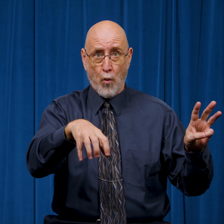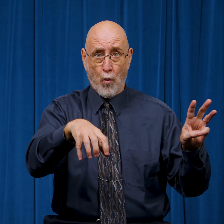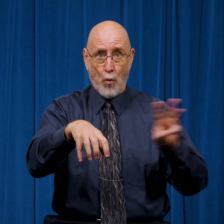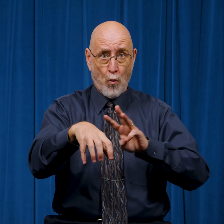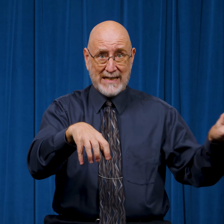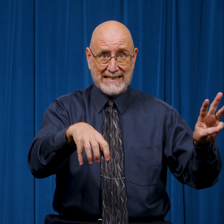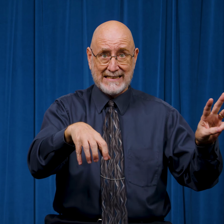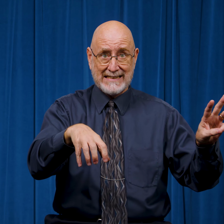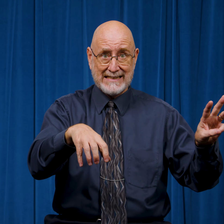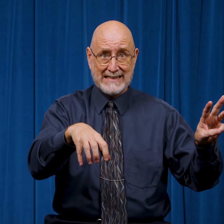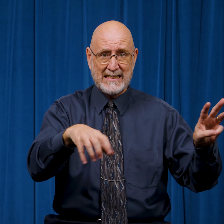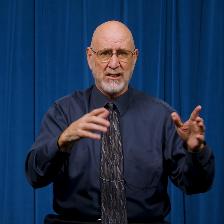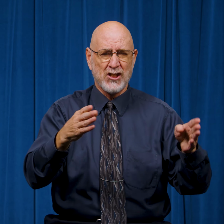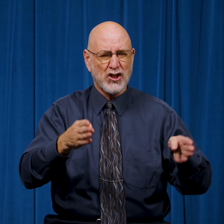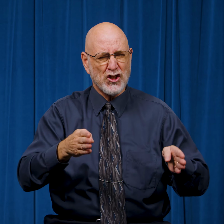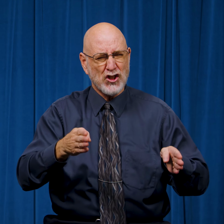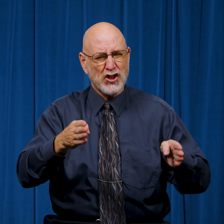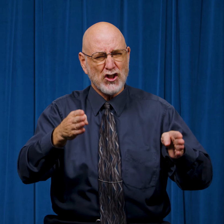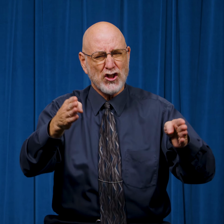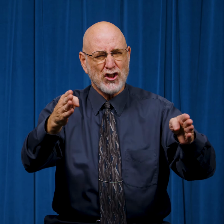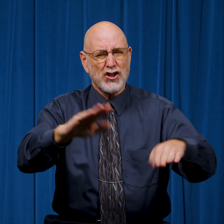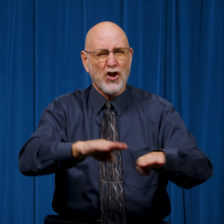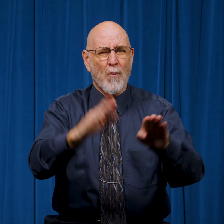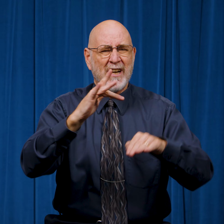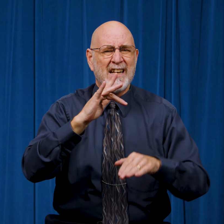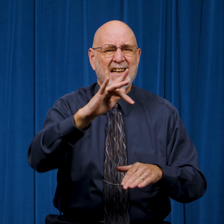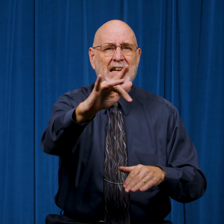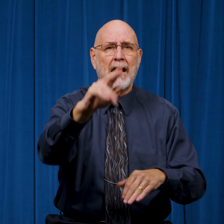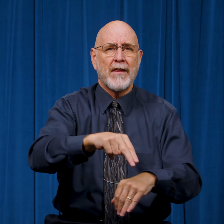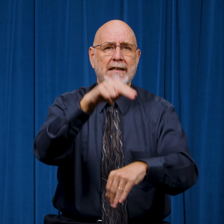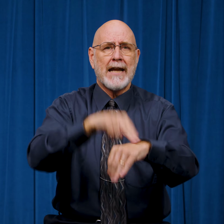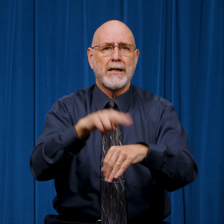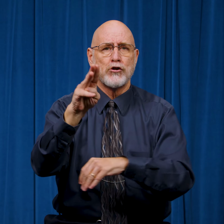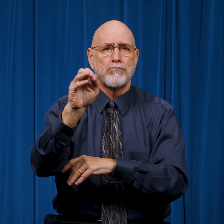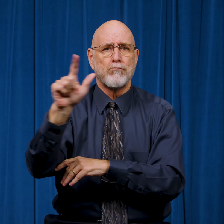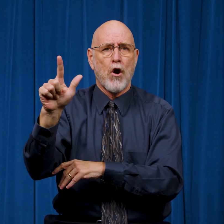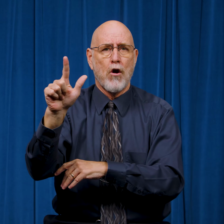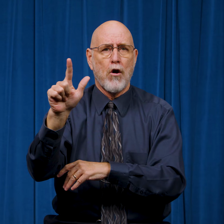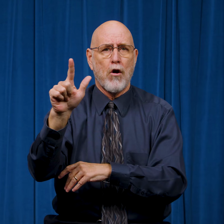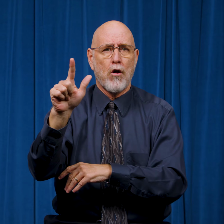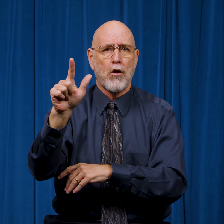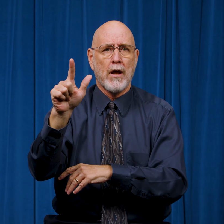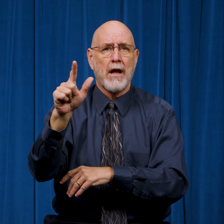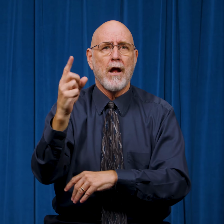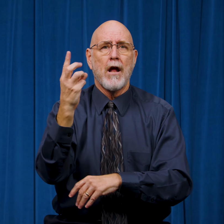is the large open park grounds known as the National Mall and the West Potomac Park.